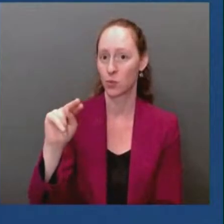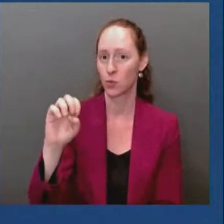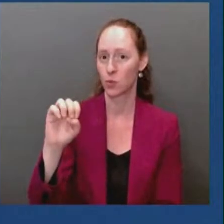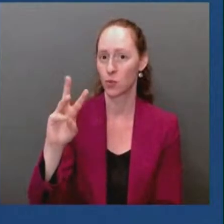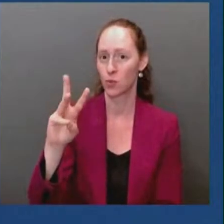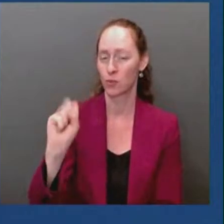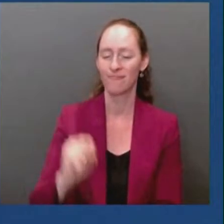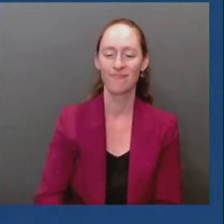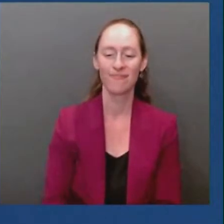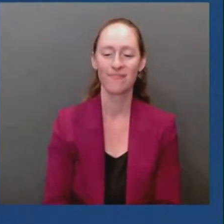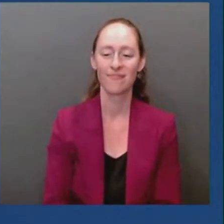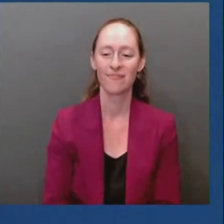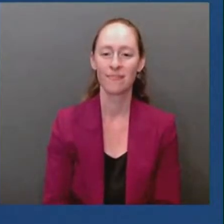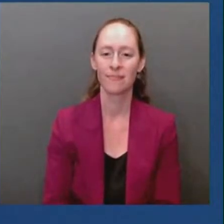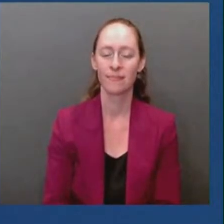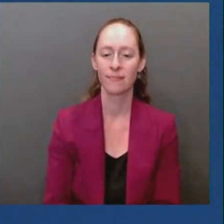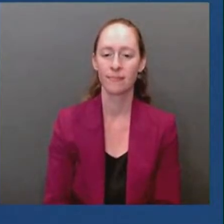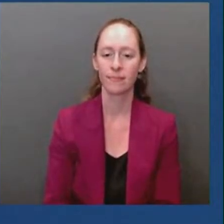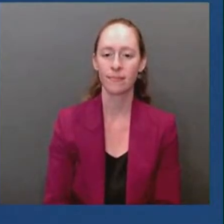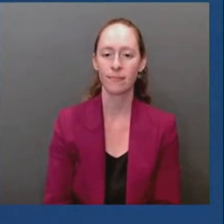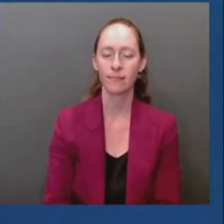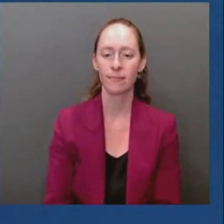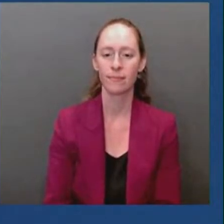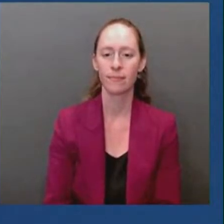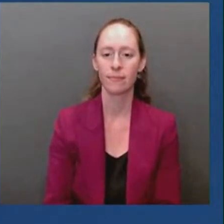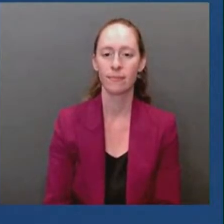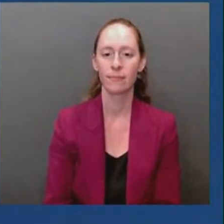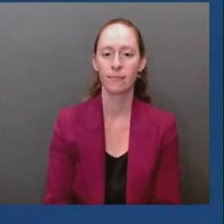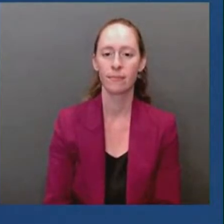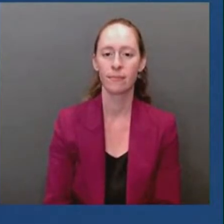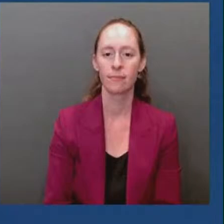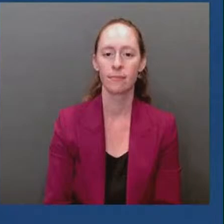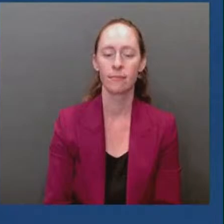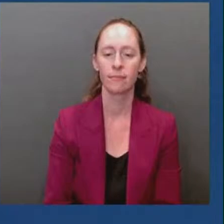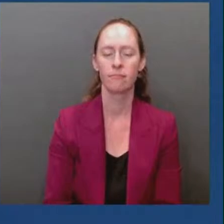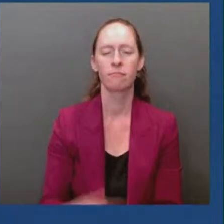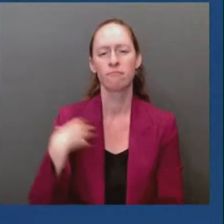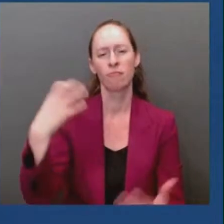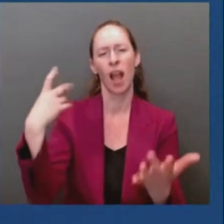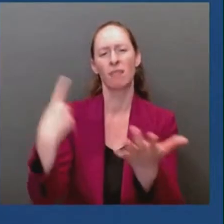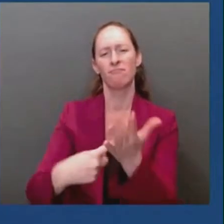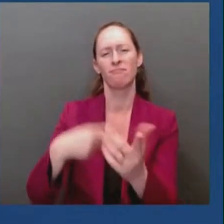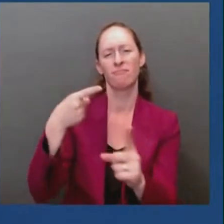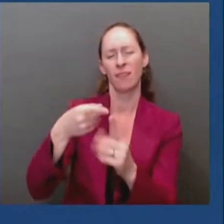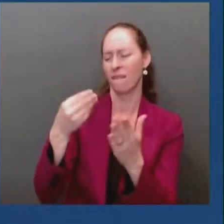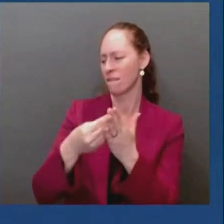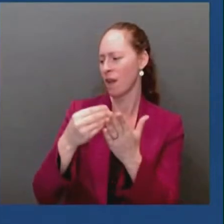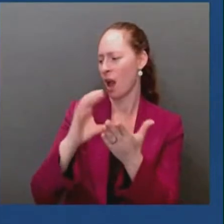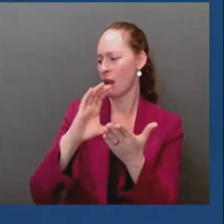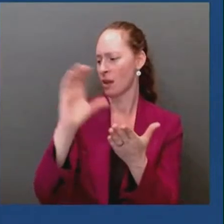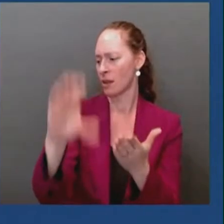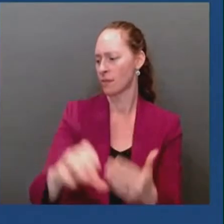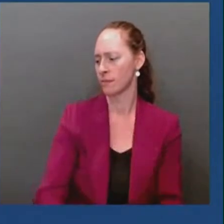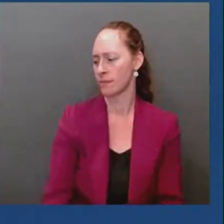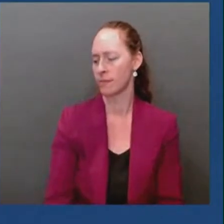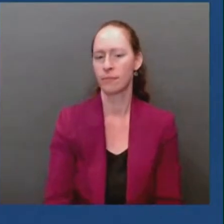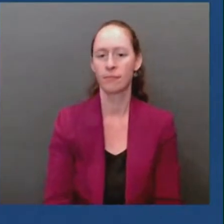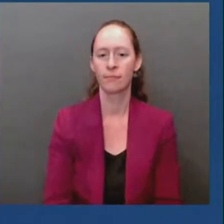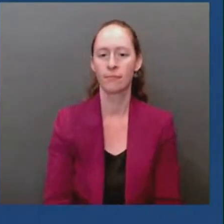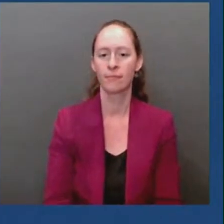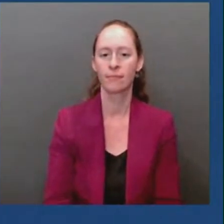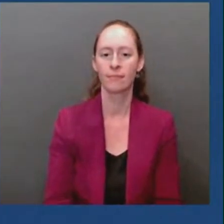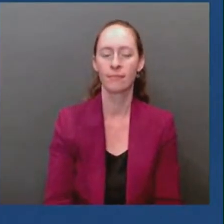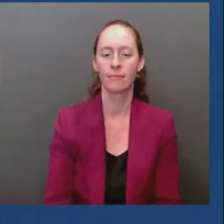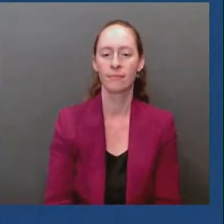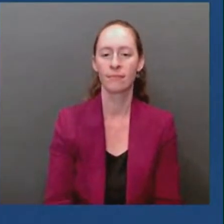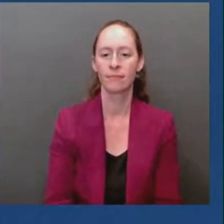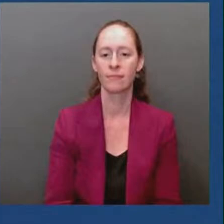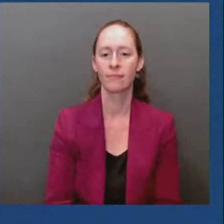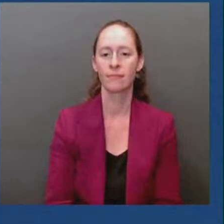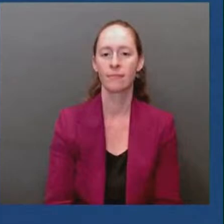LET'S GO TO ABC NEWS.